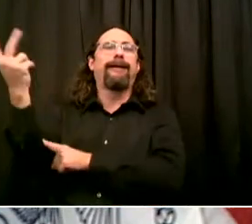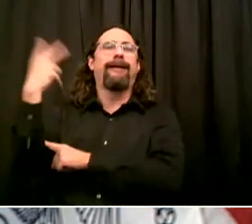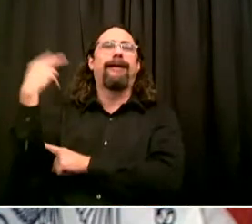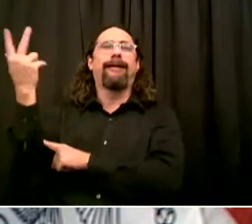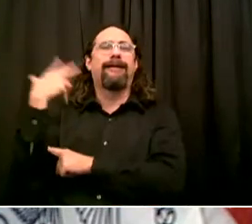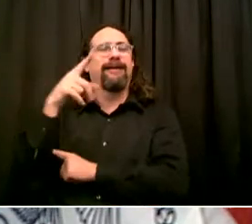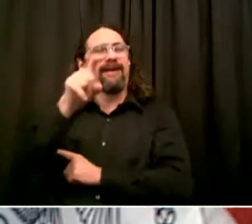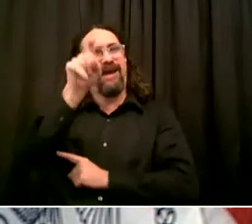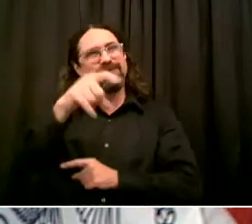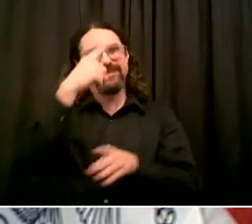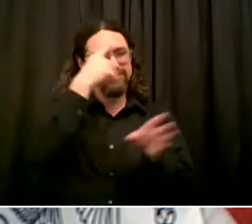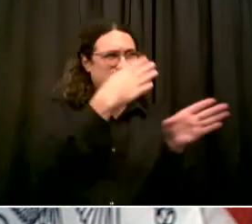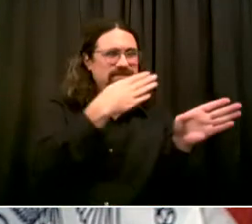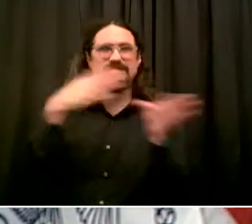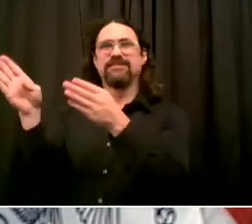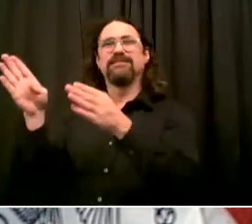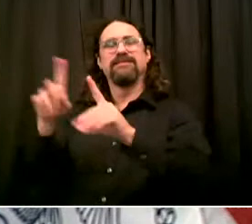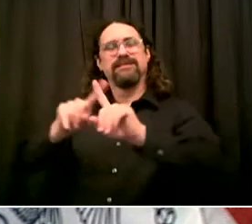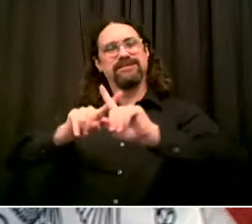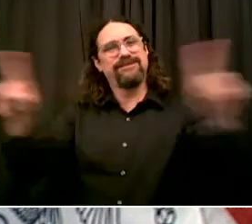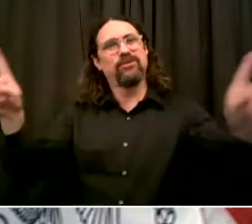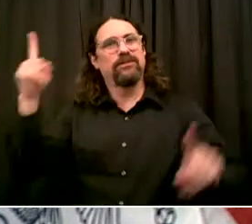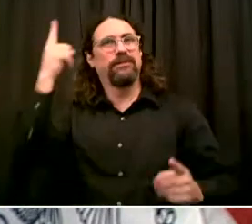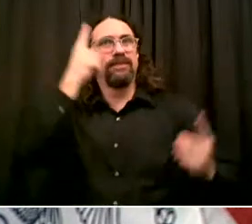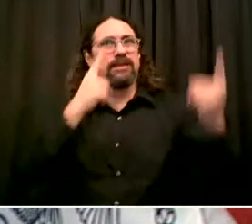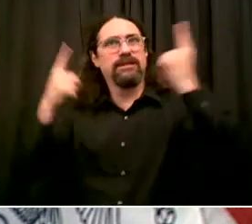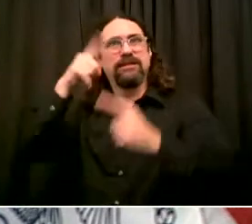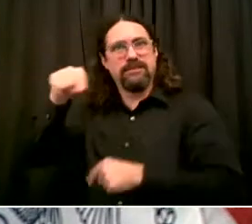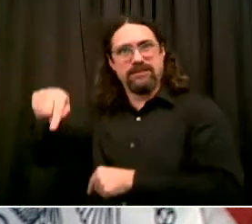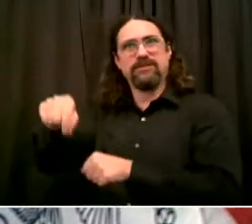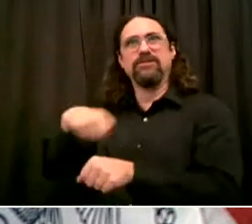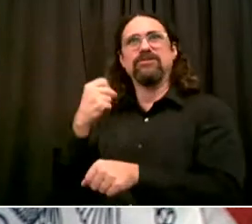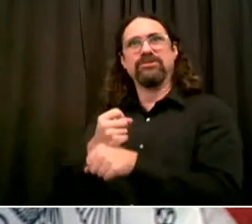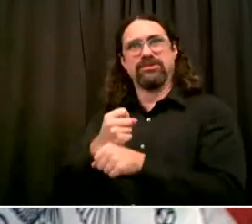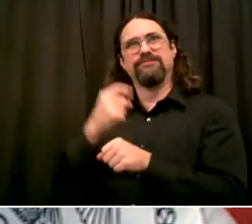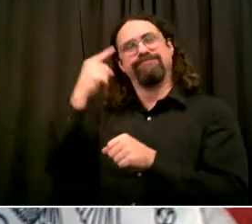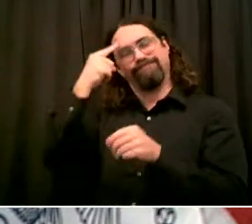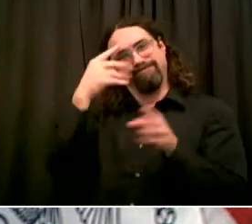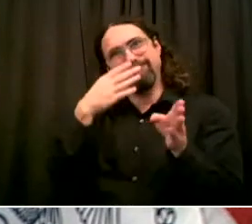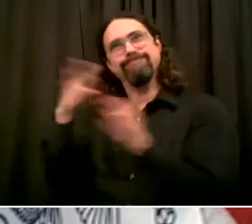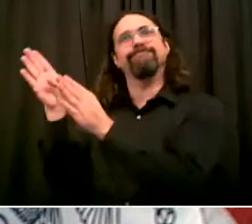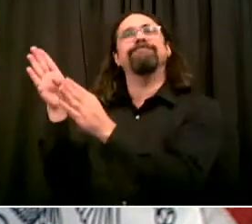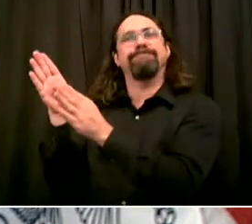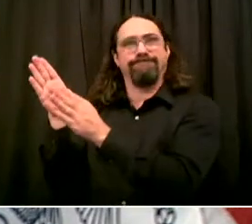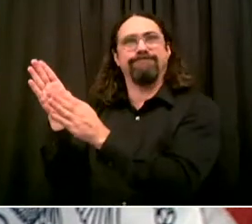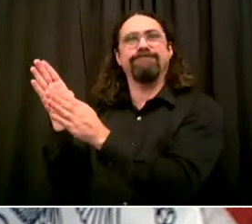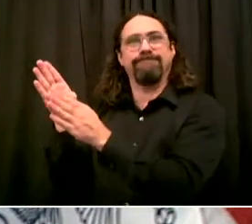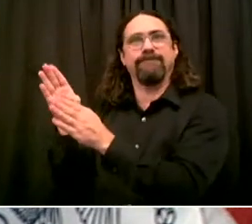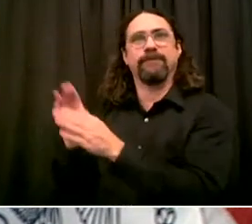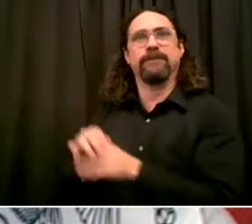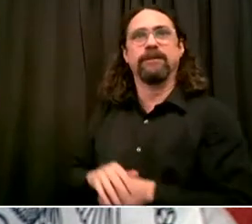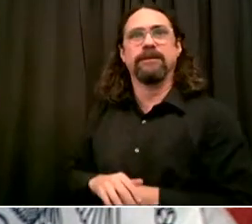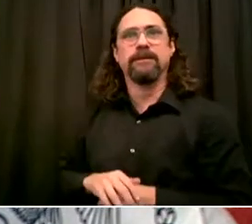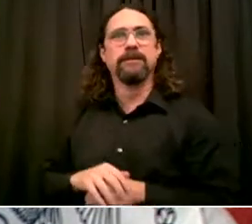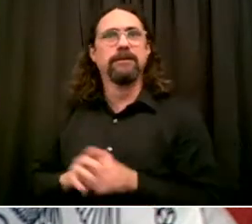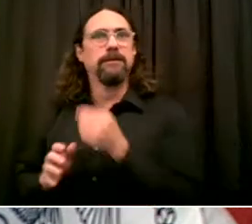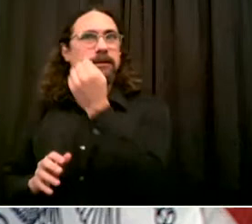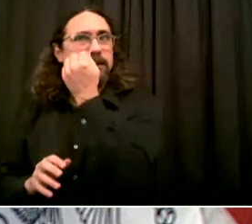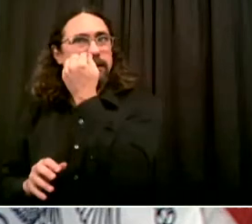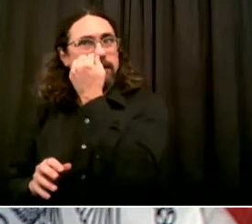EVERYTHING HAPPEENINGGE HRE AND EVERYONE COMING HERE BUT LET'S THINK DIFIFREFENTLY THIS YEAR. WE CAN STILL BE TTHE CCTENEEOFR